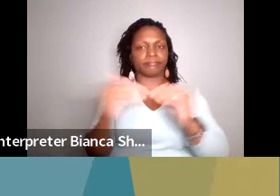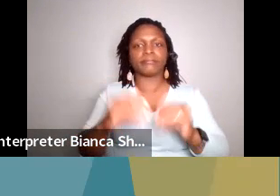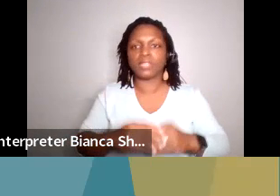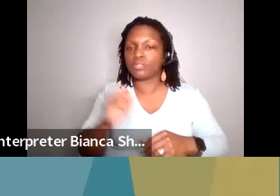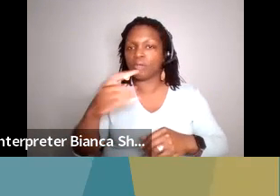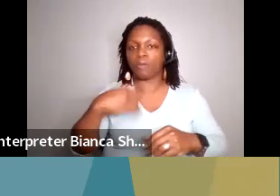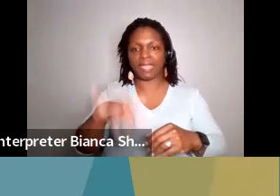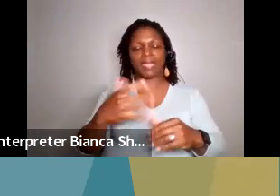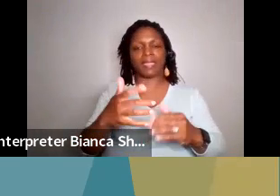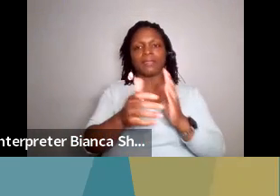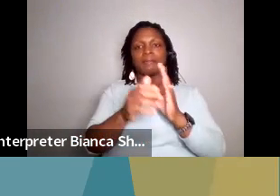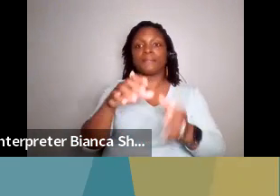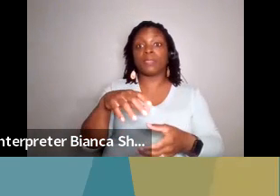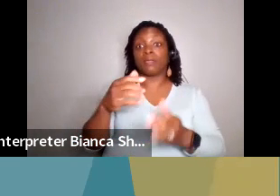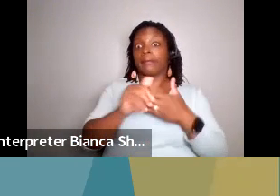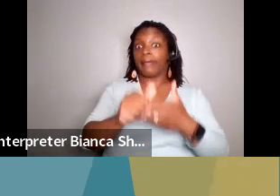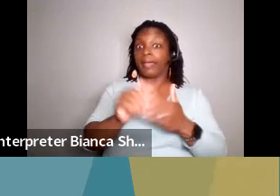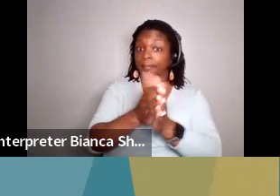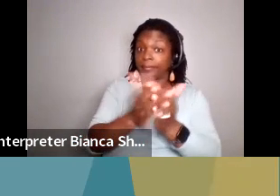So the Dial Line book is very, very deep, very long, you know.